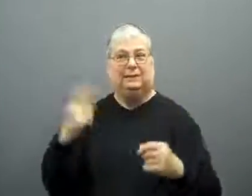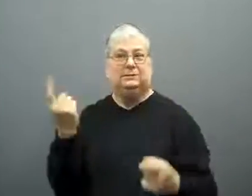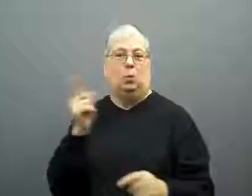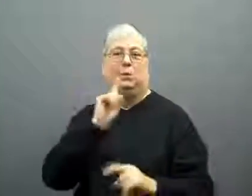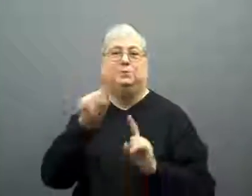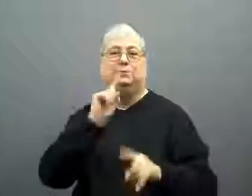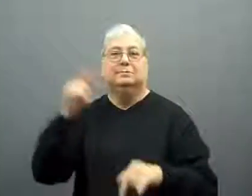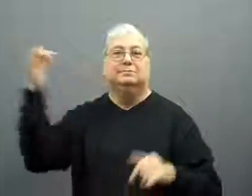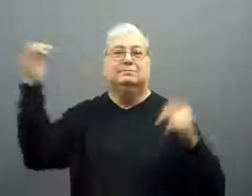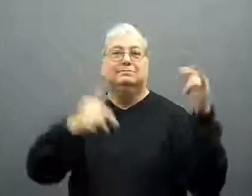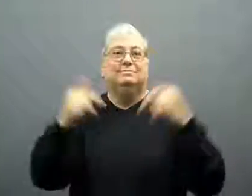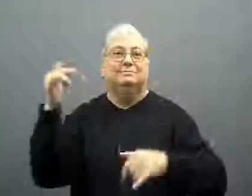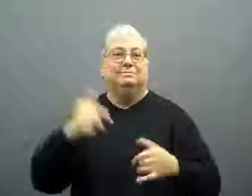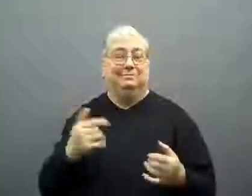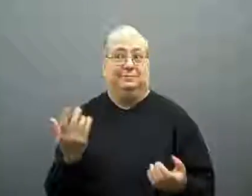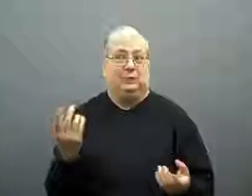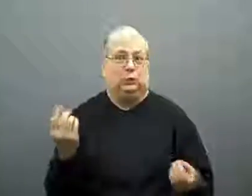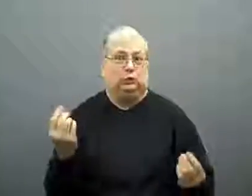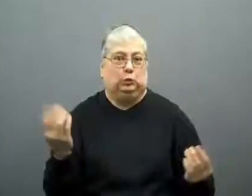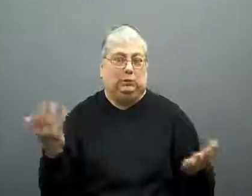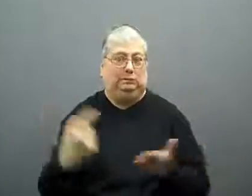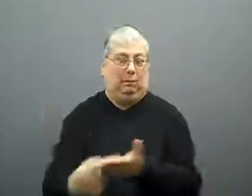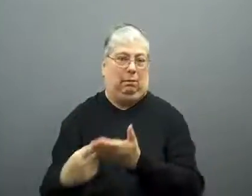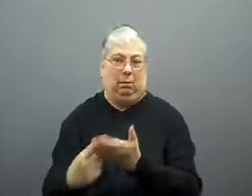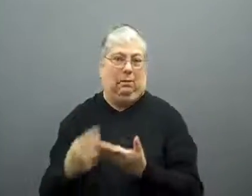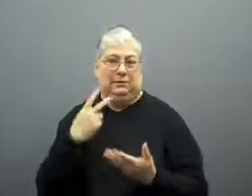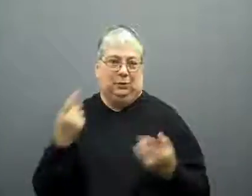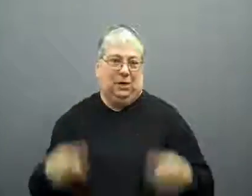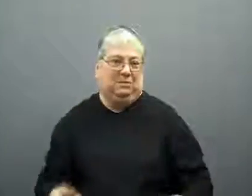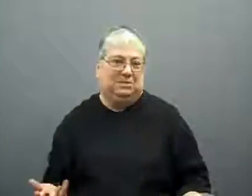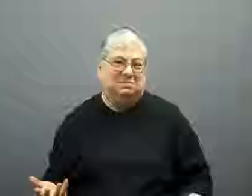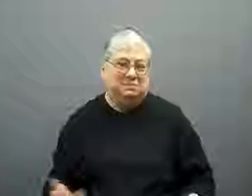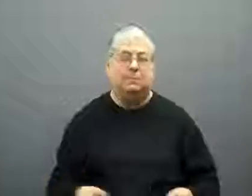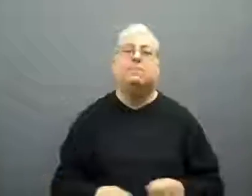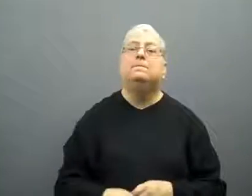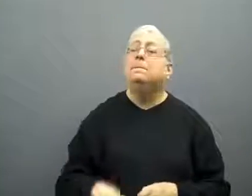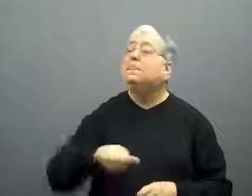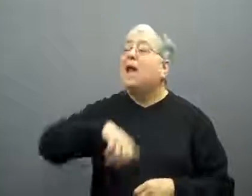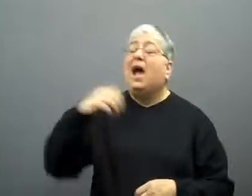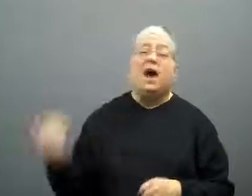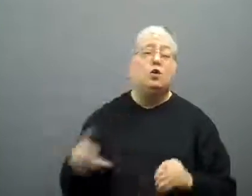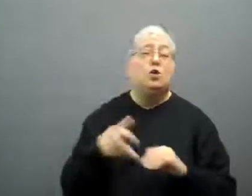A controller is needed to organize them. We'll see what happens.